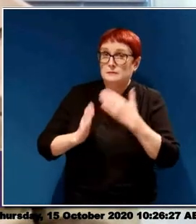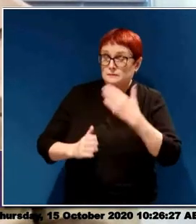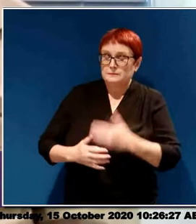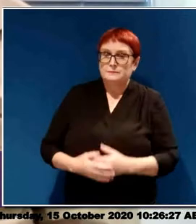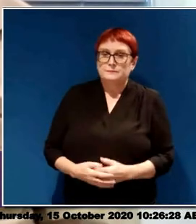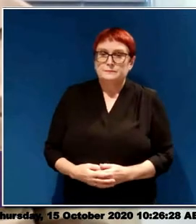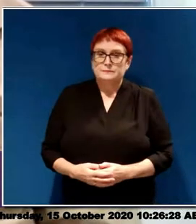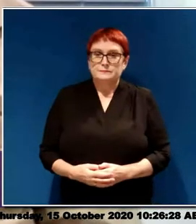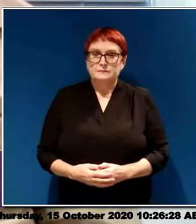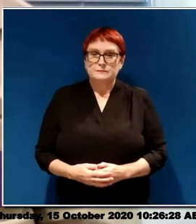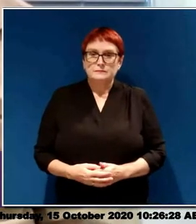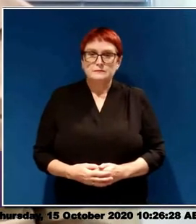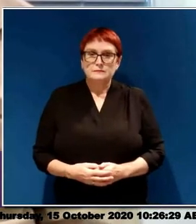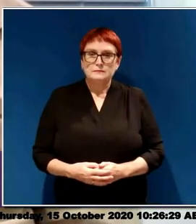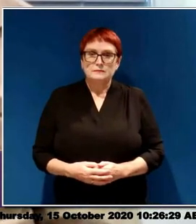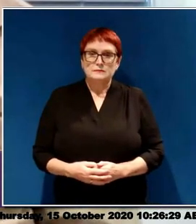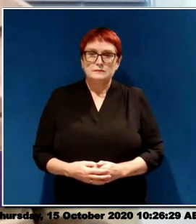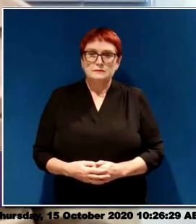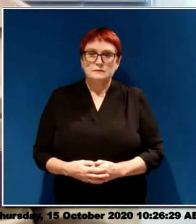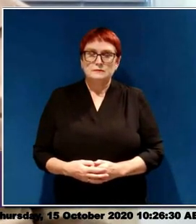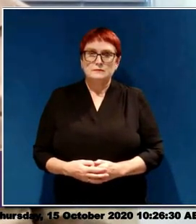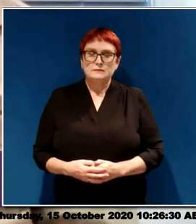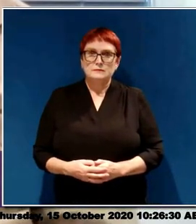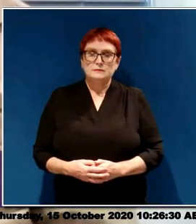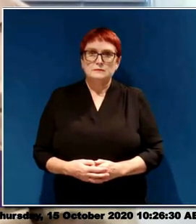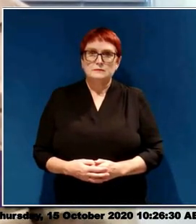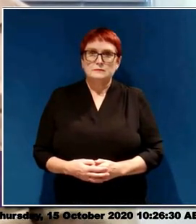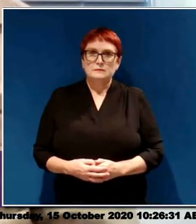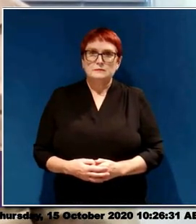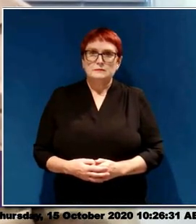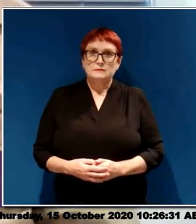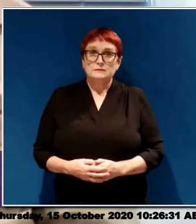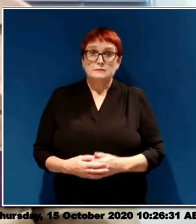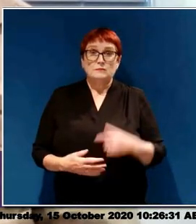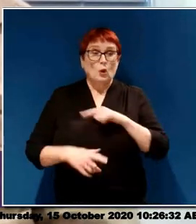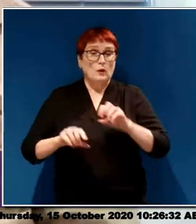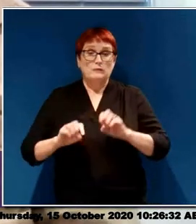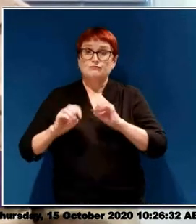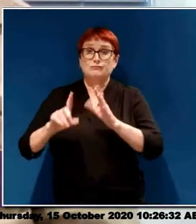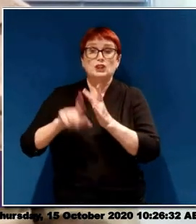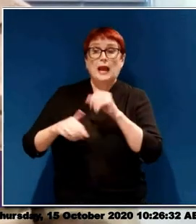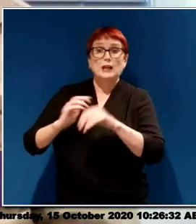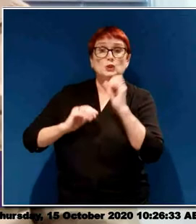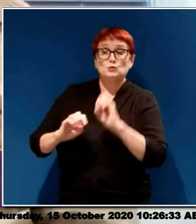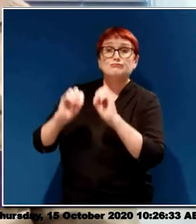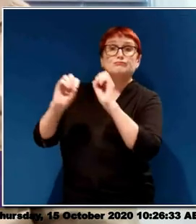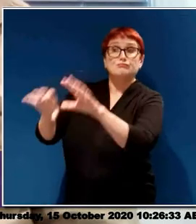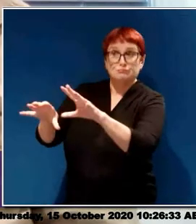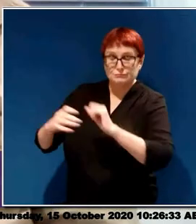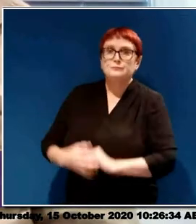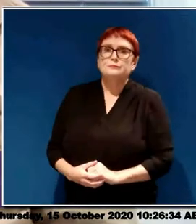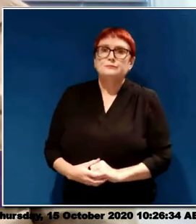When you dropped Jack at school you had to physically pull him out of the car